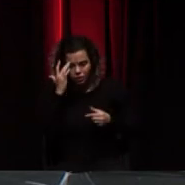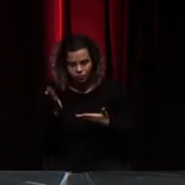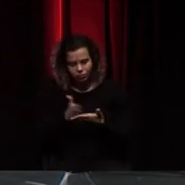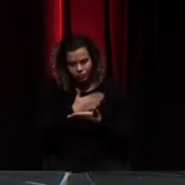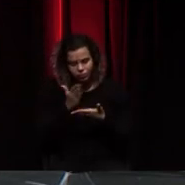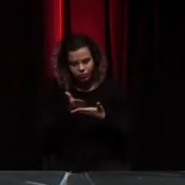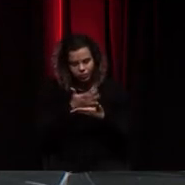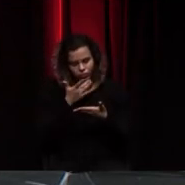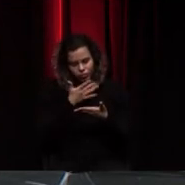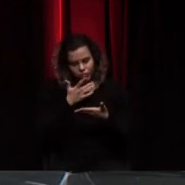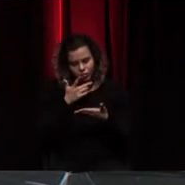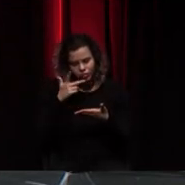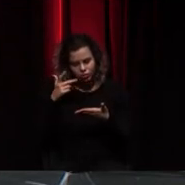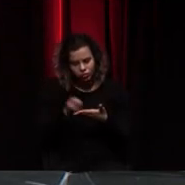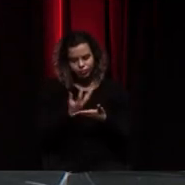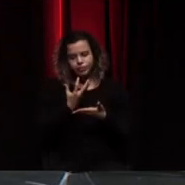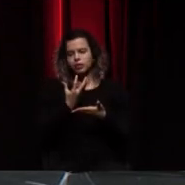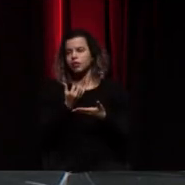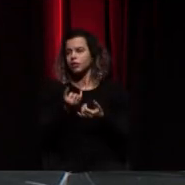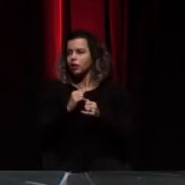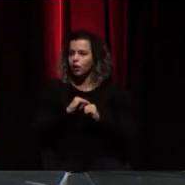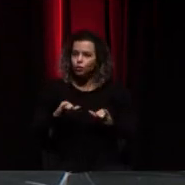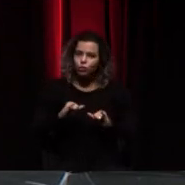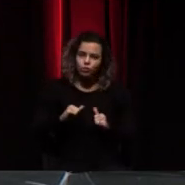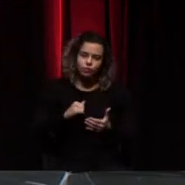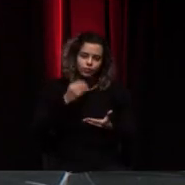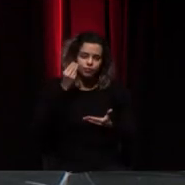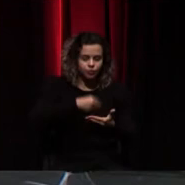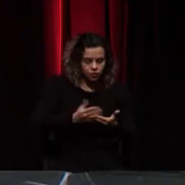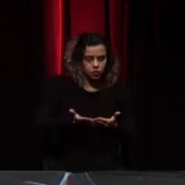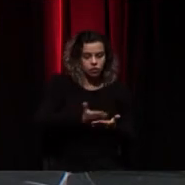and brands are called to say how they see the world.